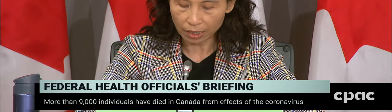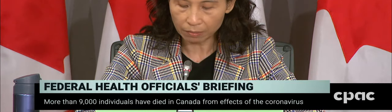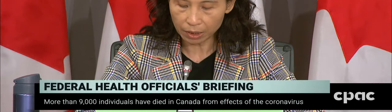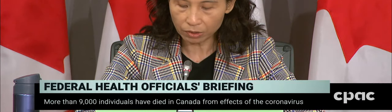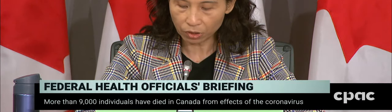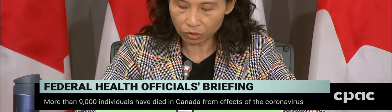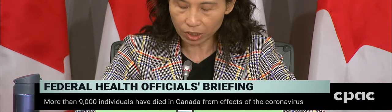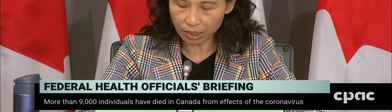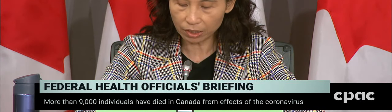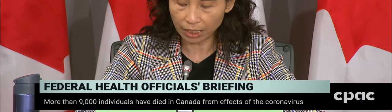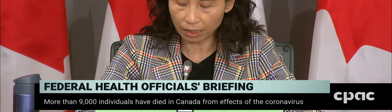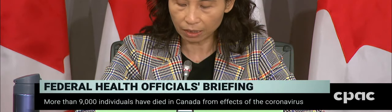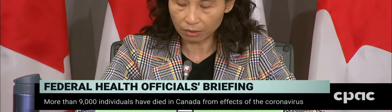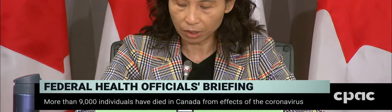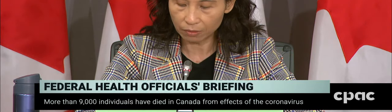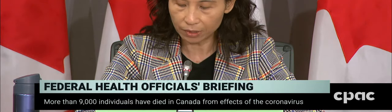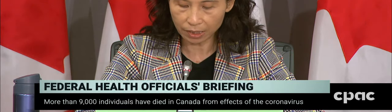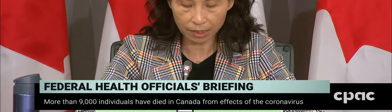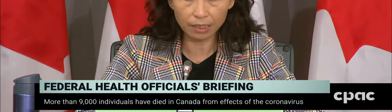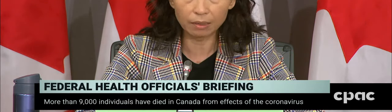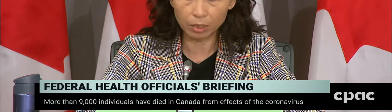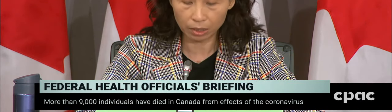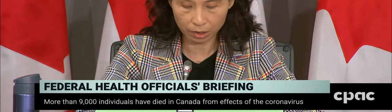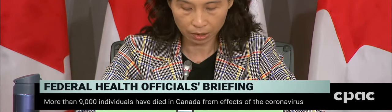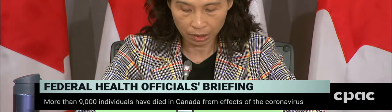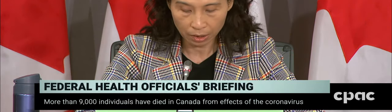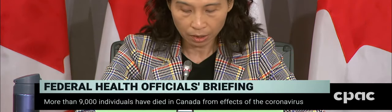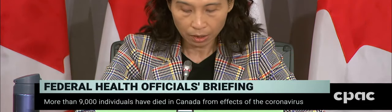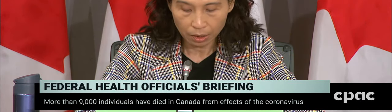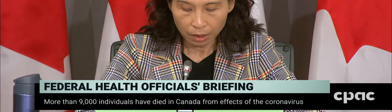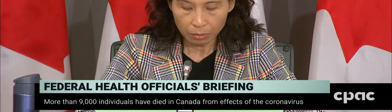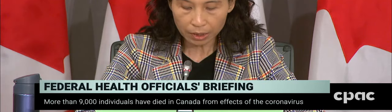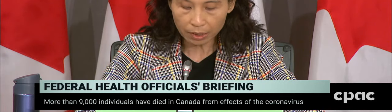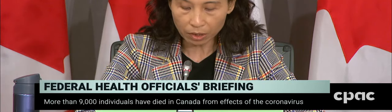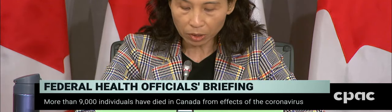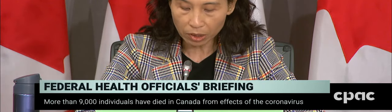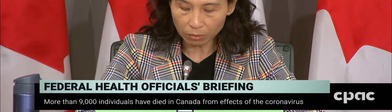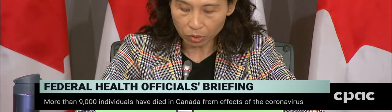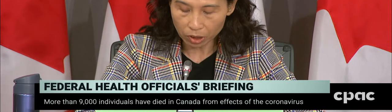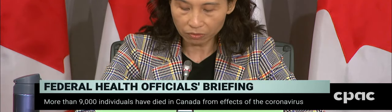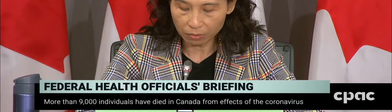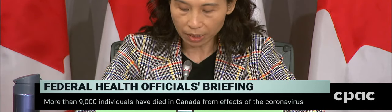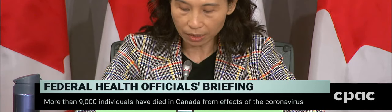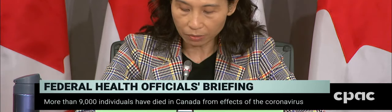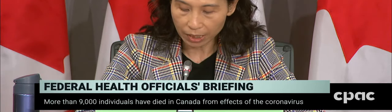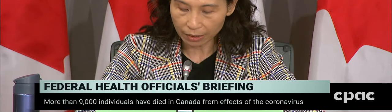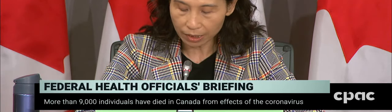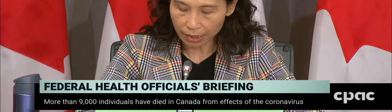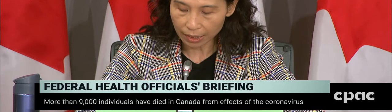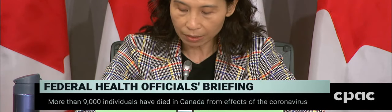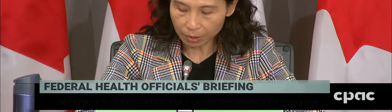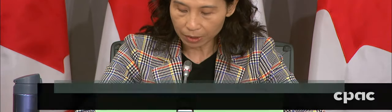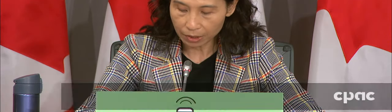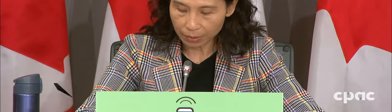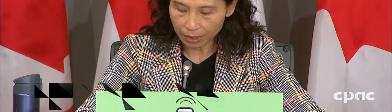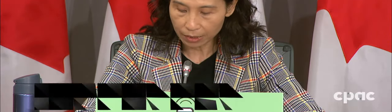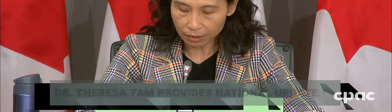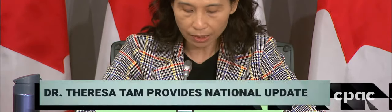INNOVATIONS THIS FALL THAT WILL HELP US LIVE HEALTHIER AND BE